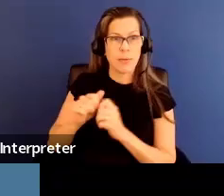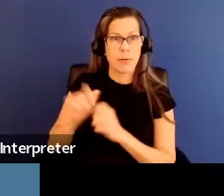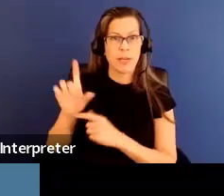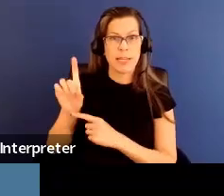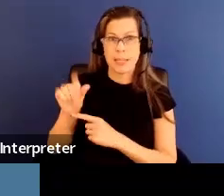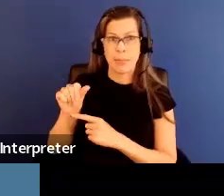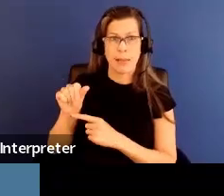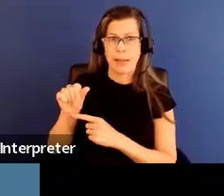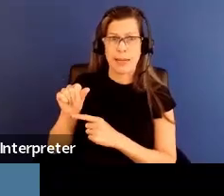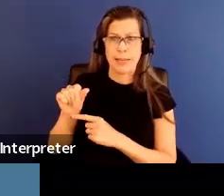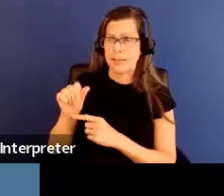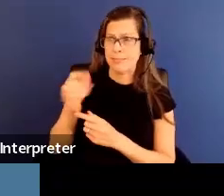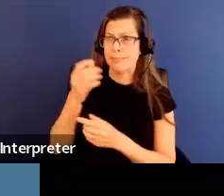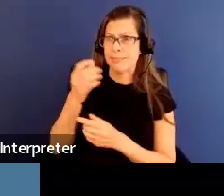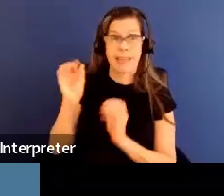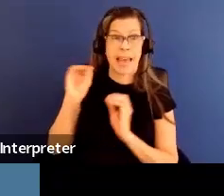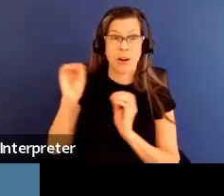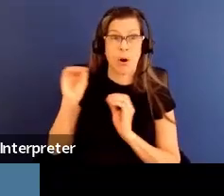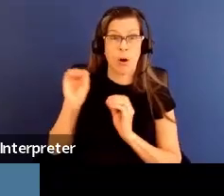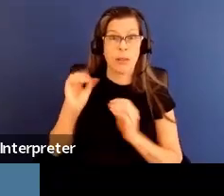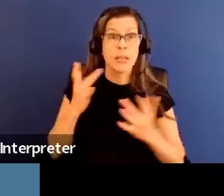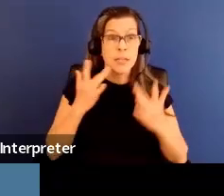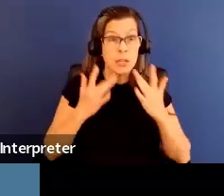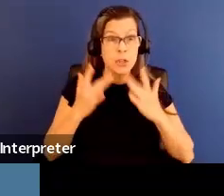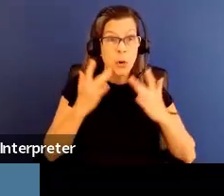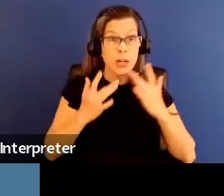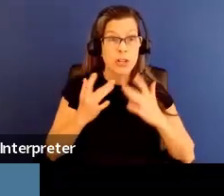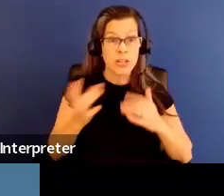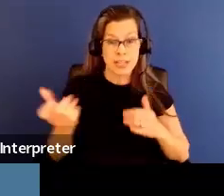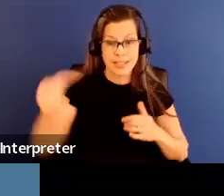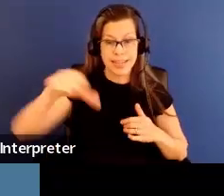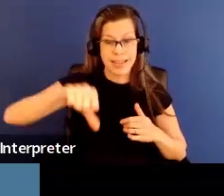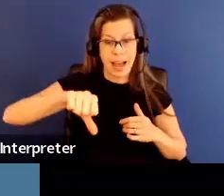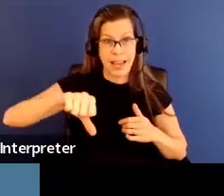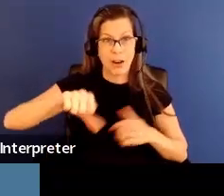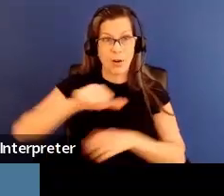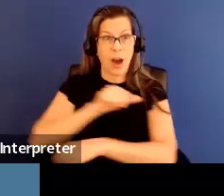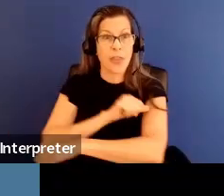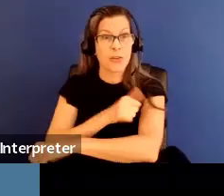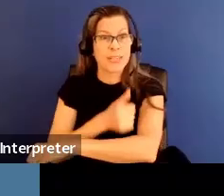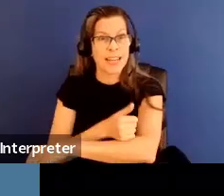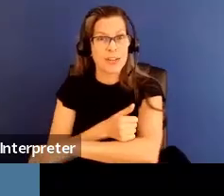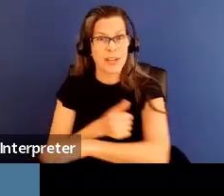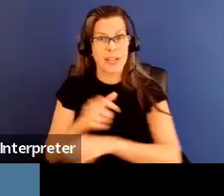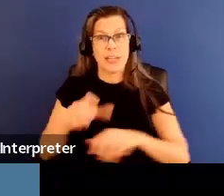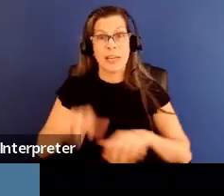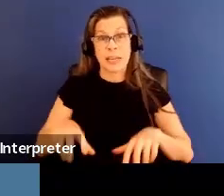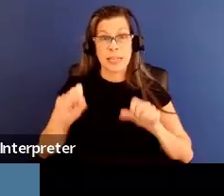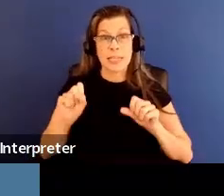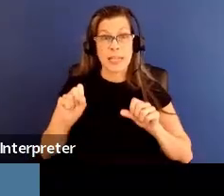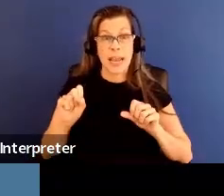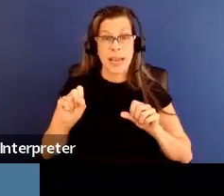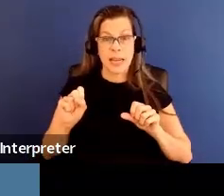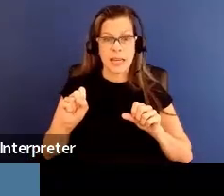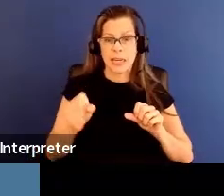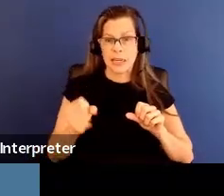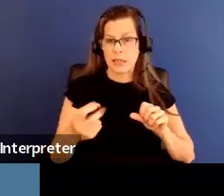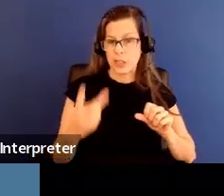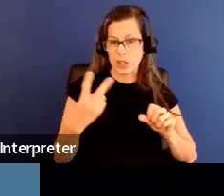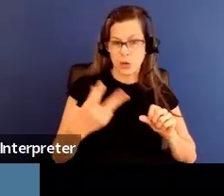identification and when you pick it up and you have to – you can't do any home delivery things and things